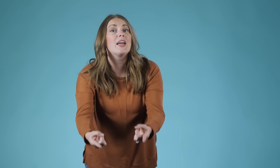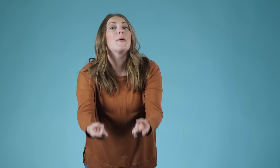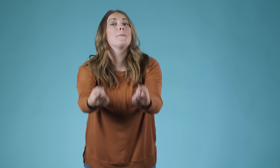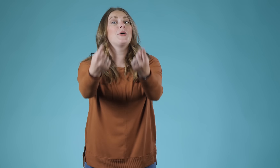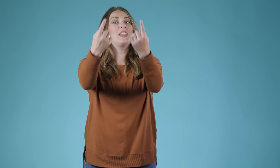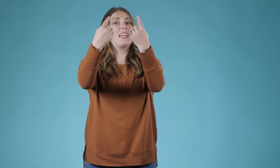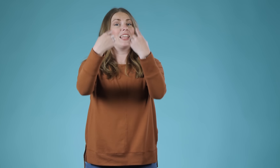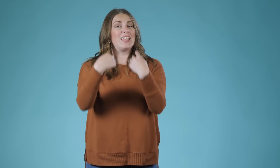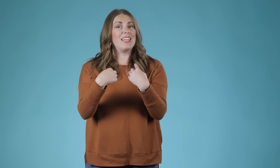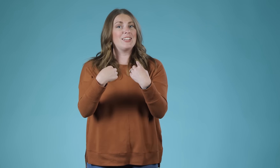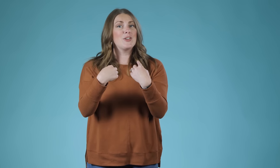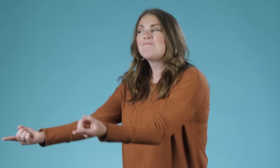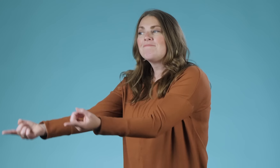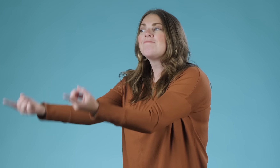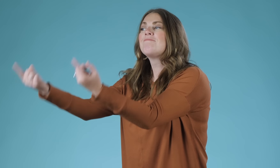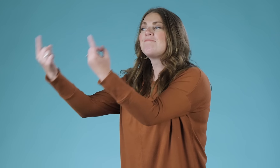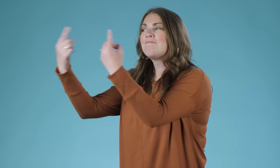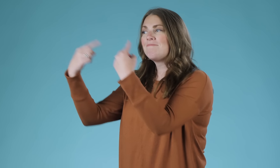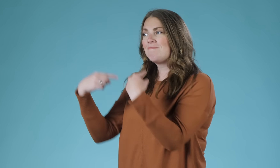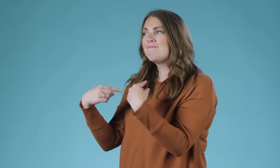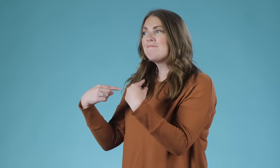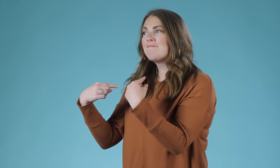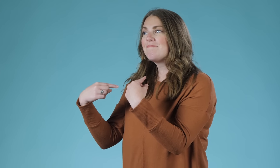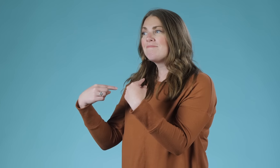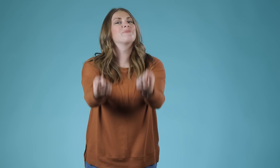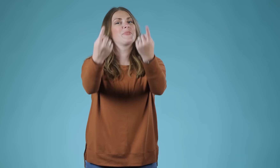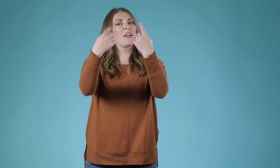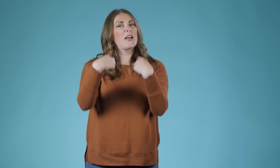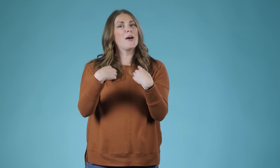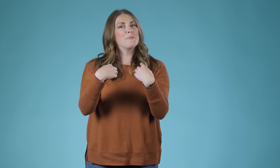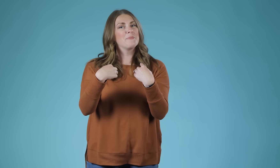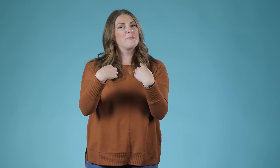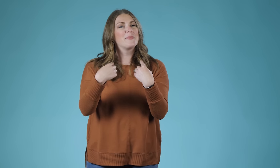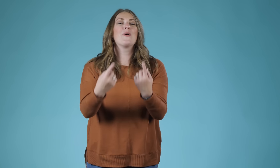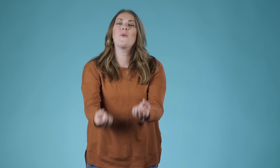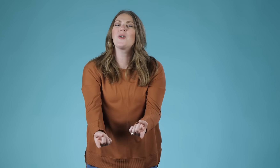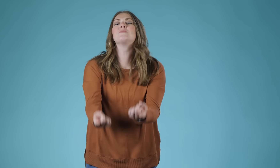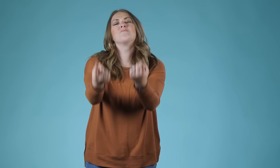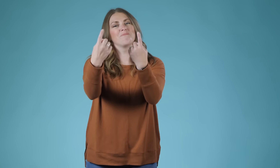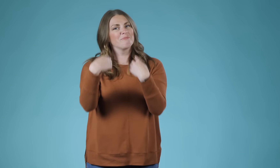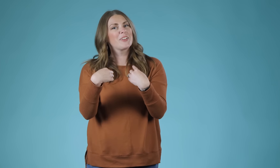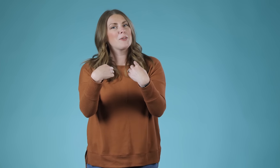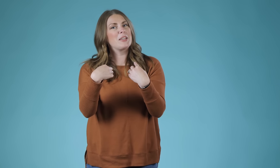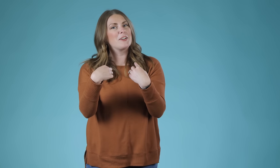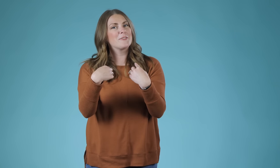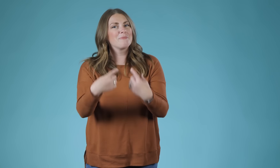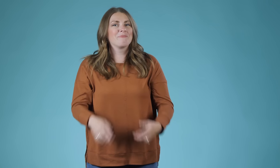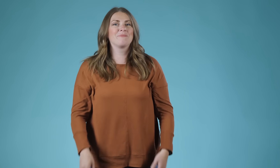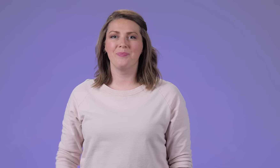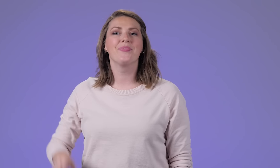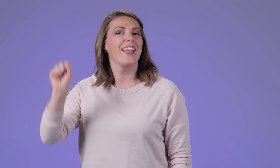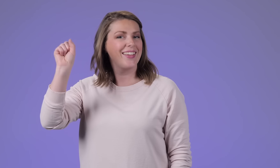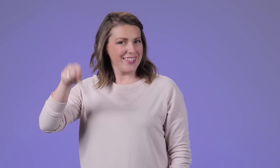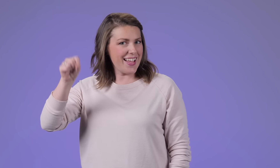But putting it in. Taught yourself. Come. Come here.